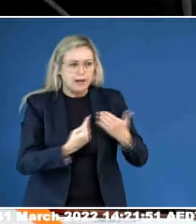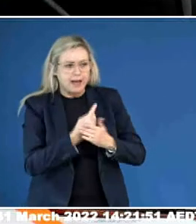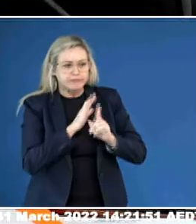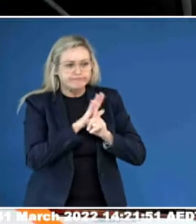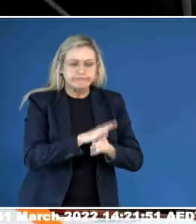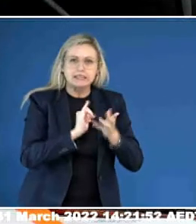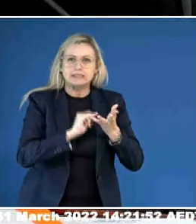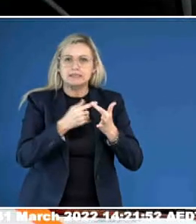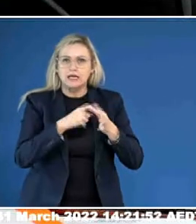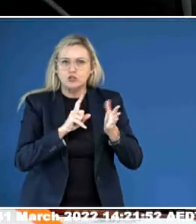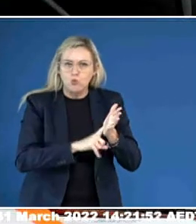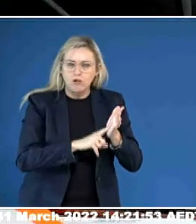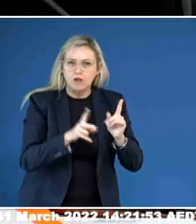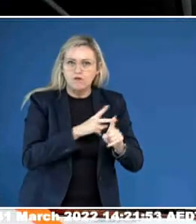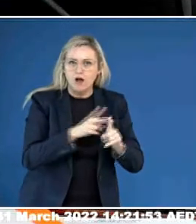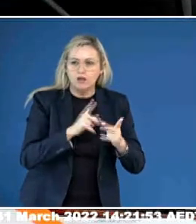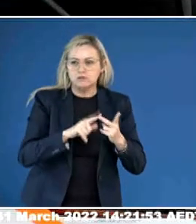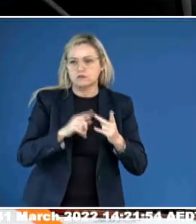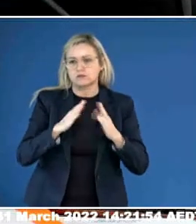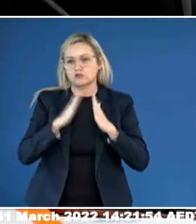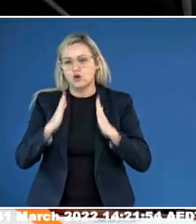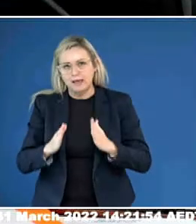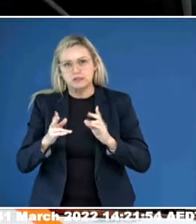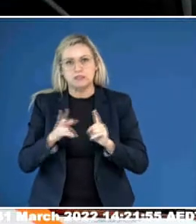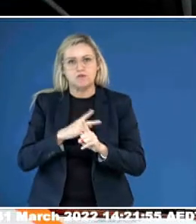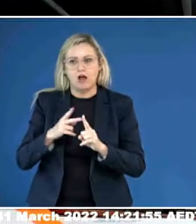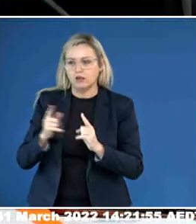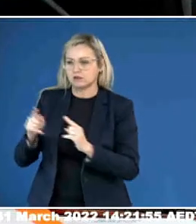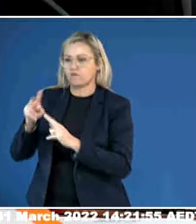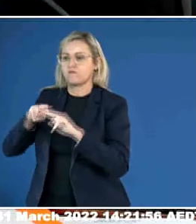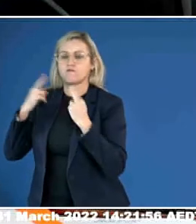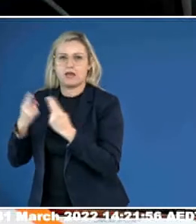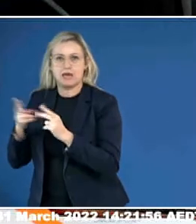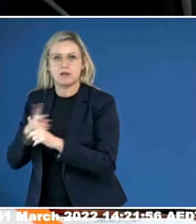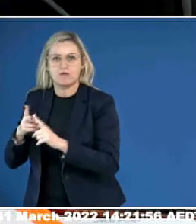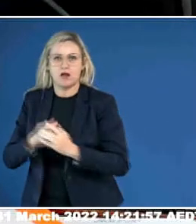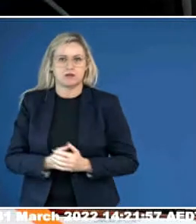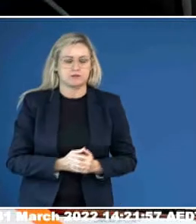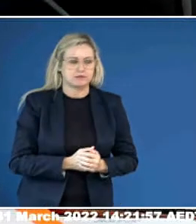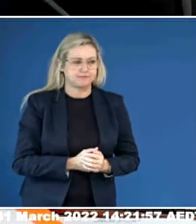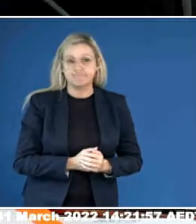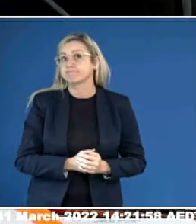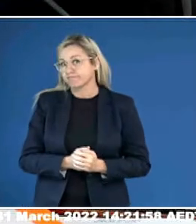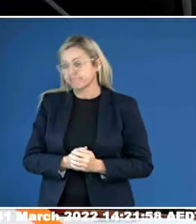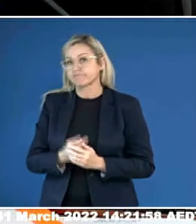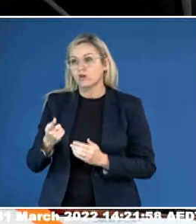and domestic violence. Yes. And violence against women and girls, should never depend on where they